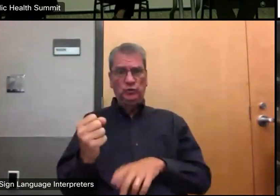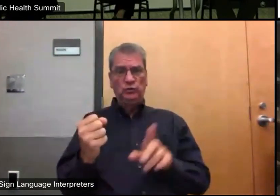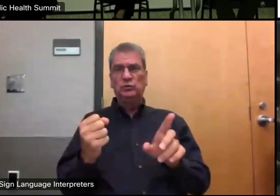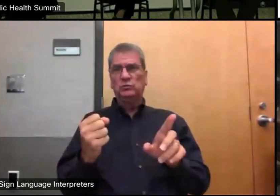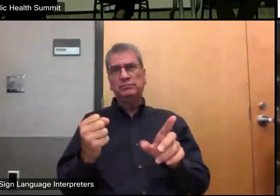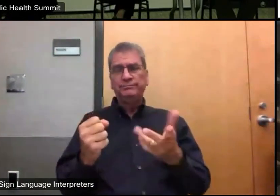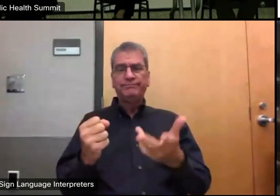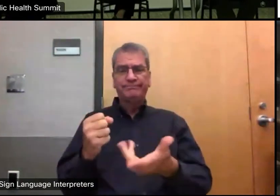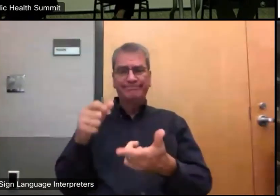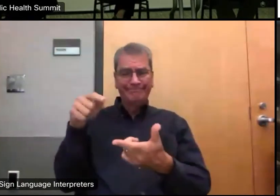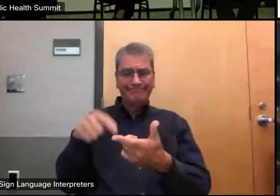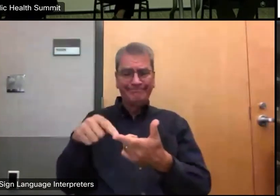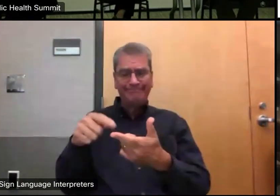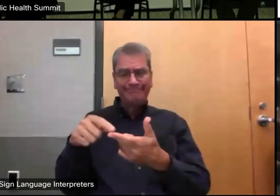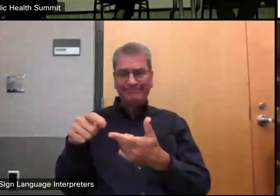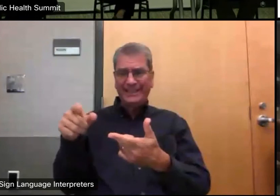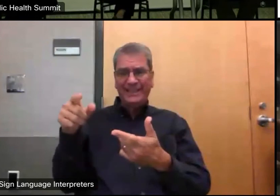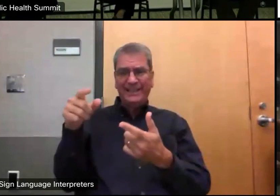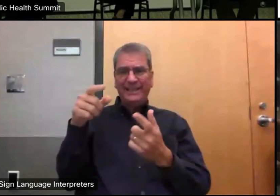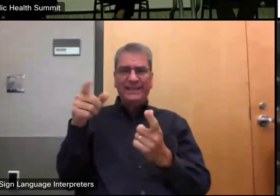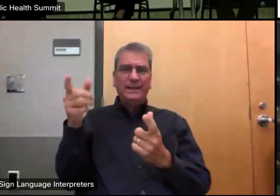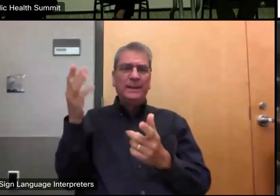may not necessarily come from a place of of malice.